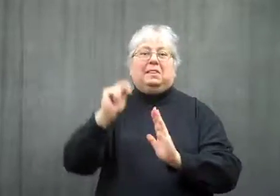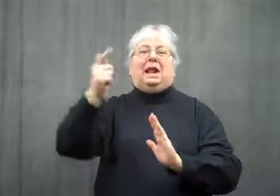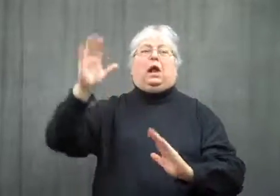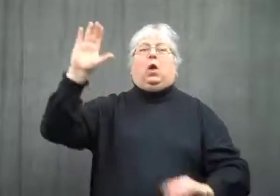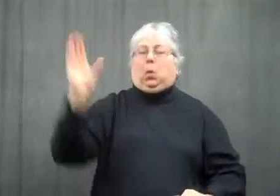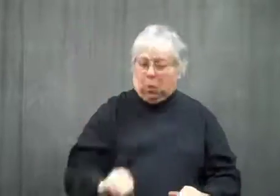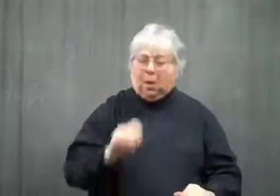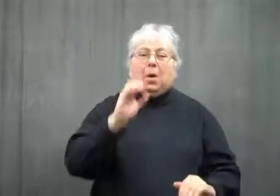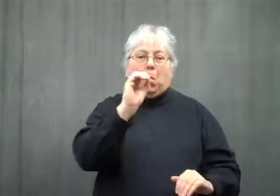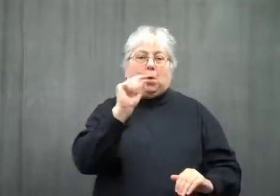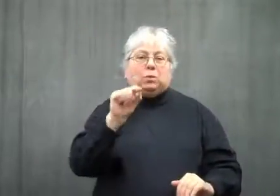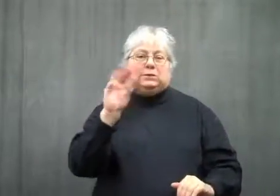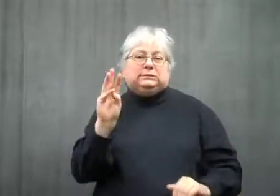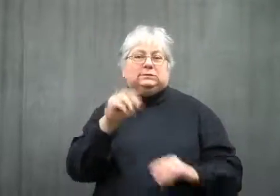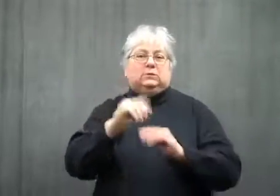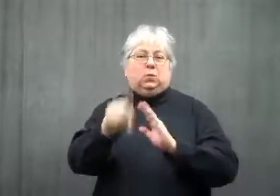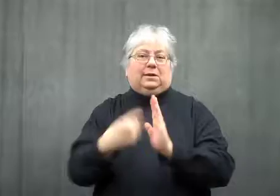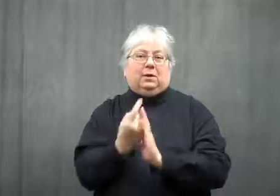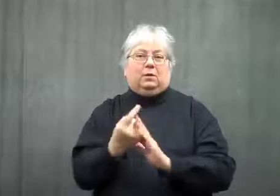then it dropped to 0.6 in an hour.